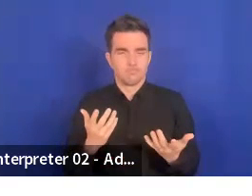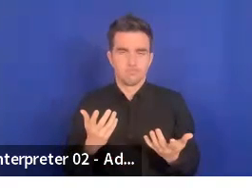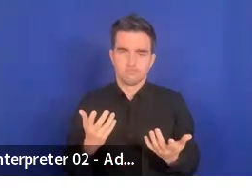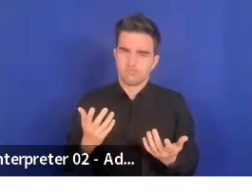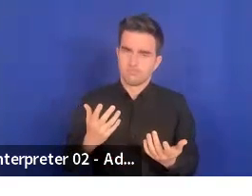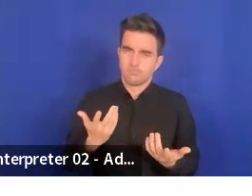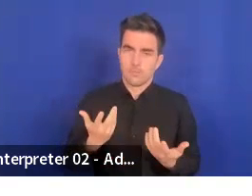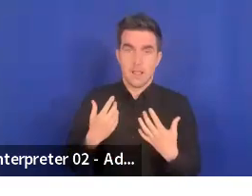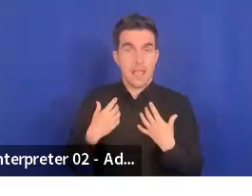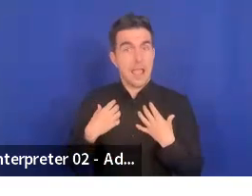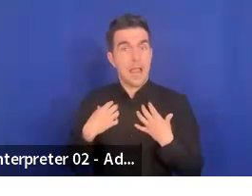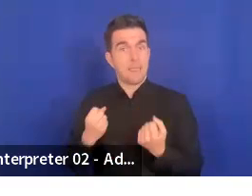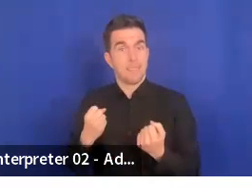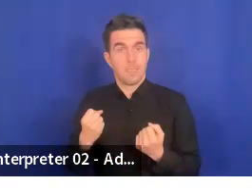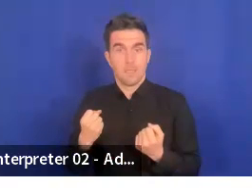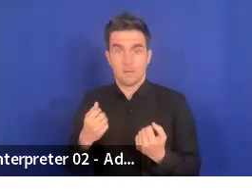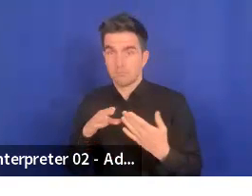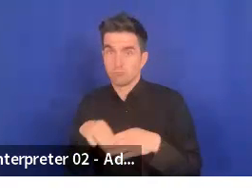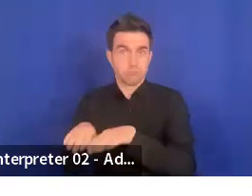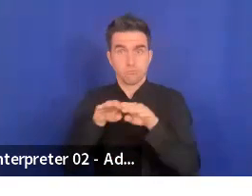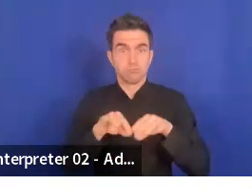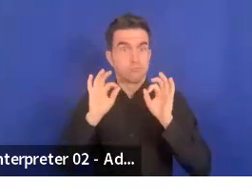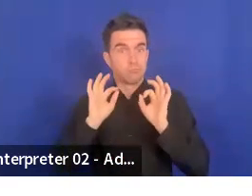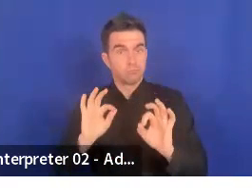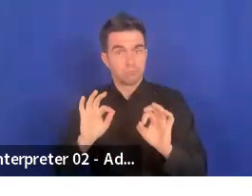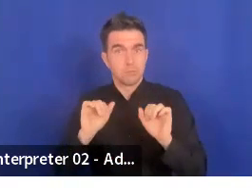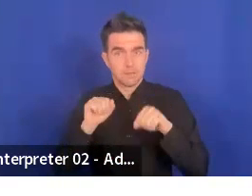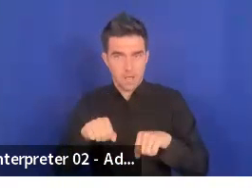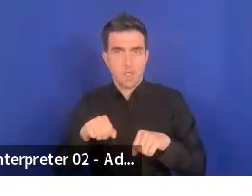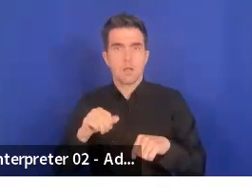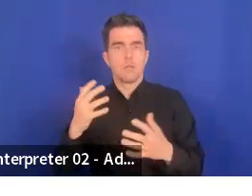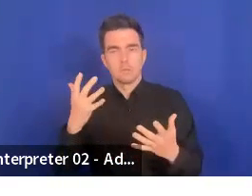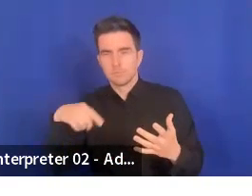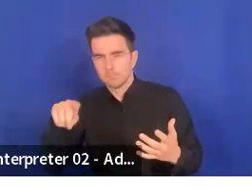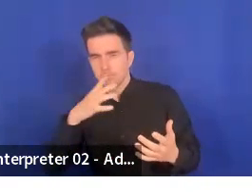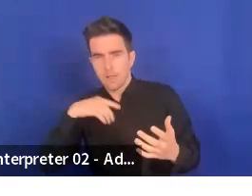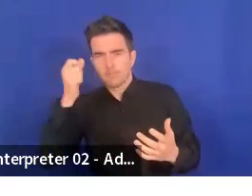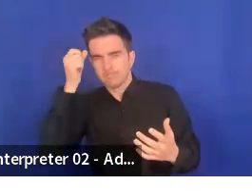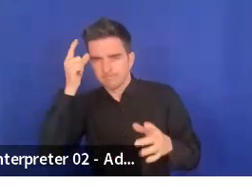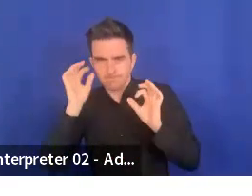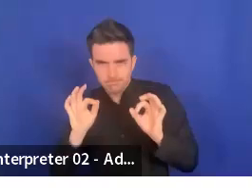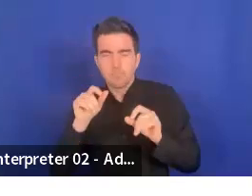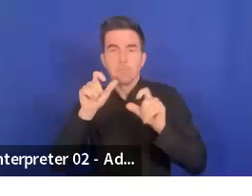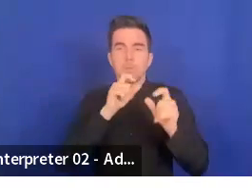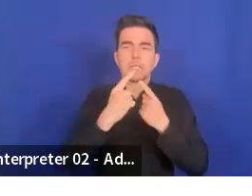Some people saying, wait a minute, are you trying to shift the focus to health security,